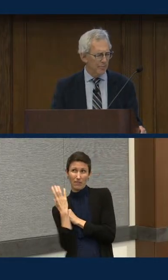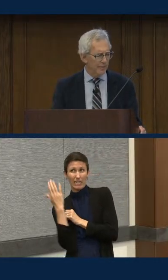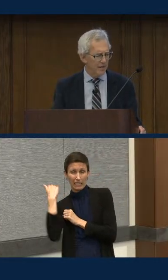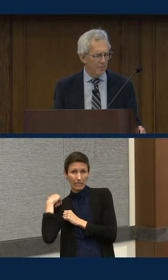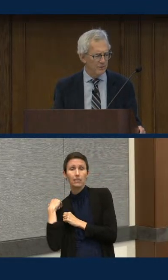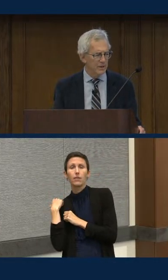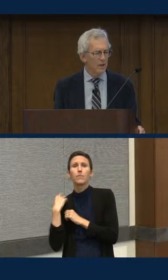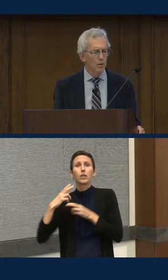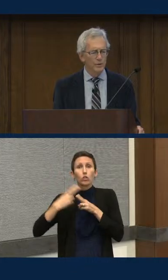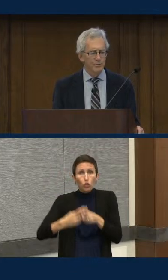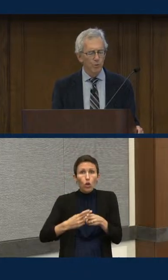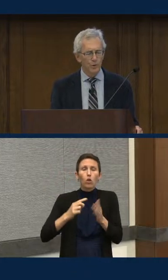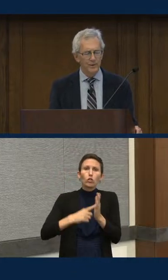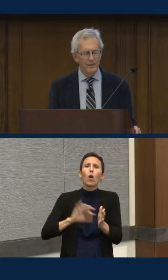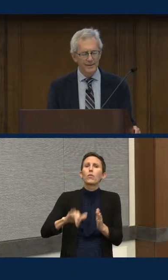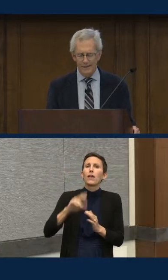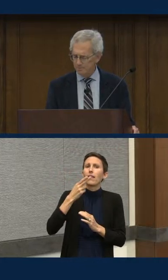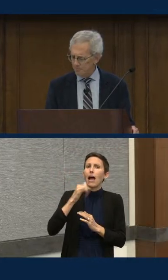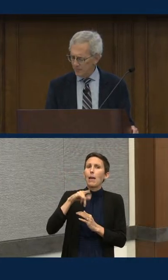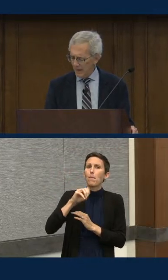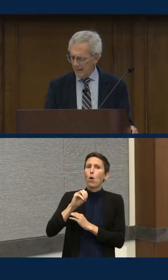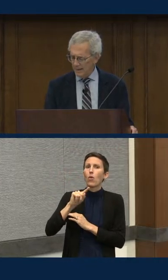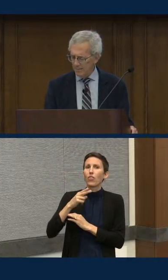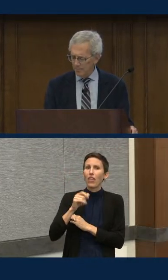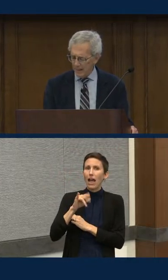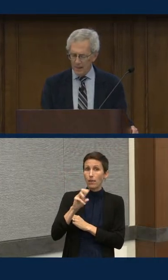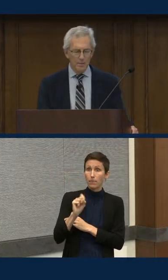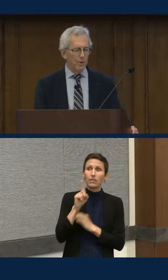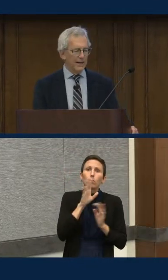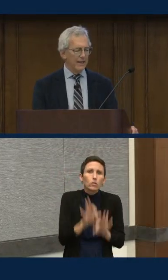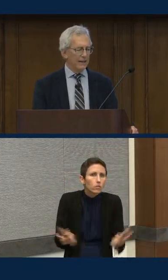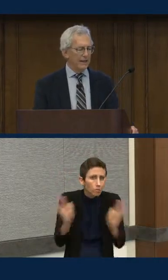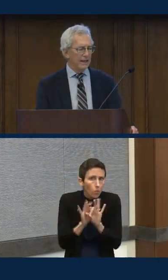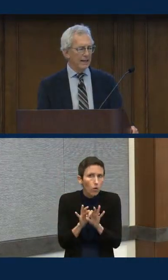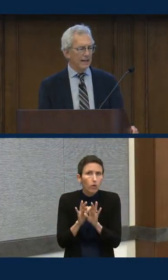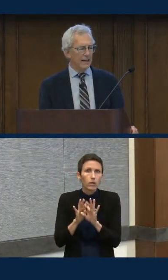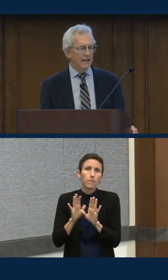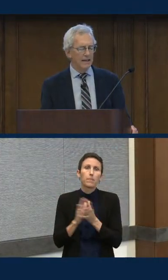the hypothalamus was important